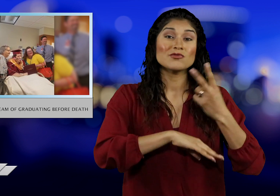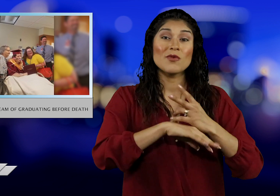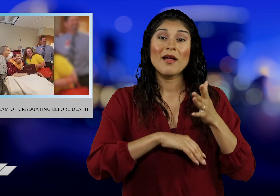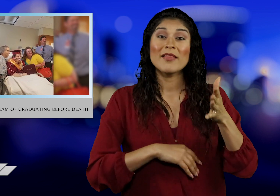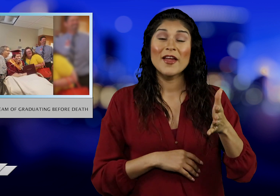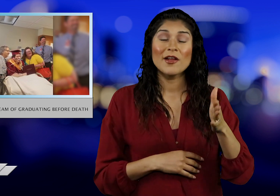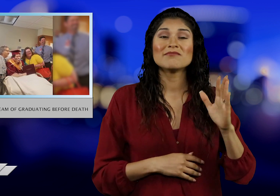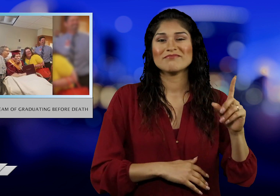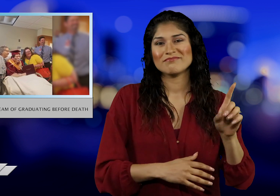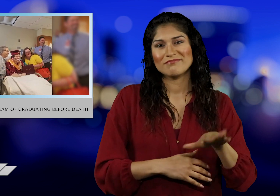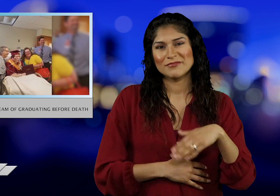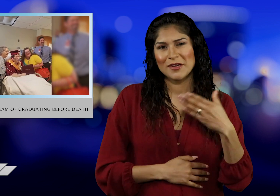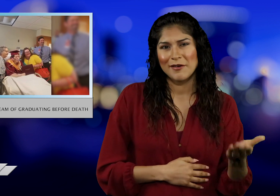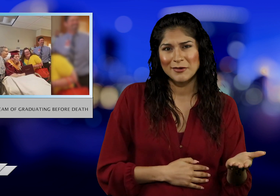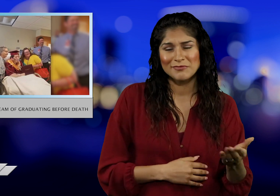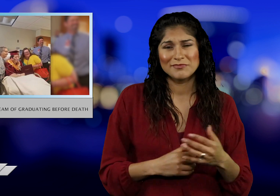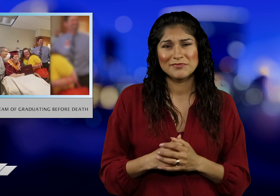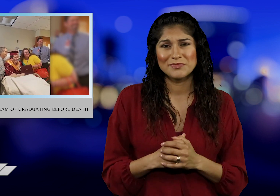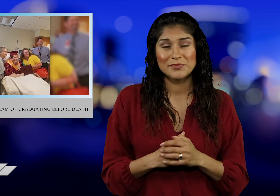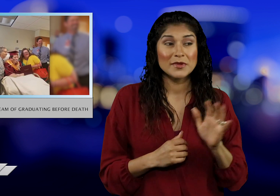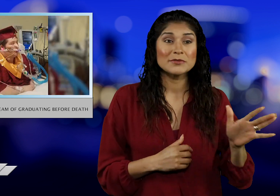Two days later, Johnson died.